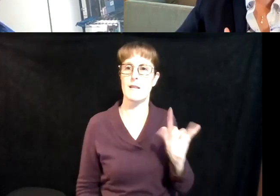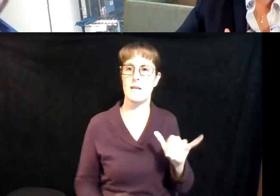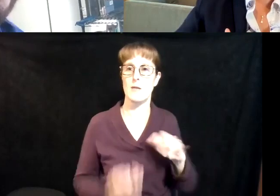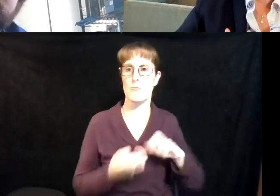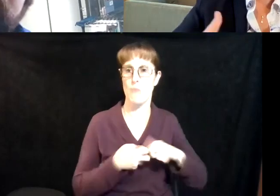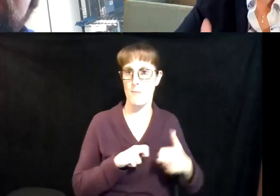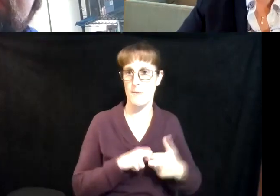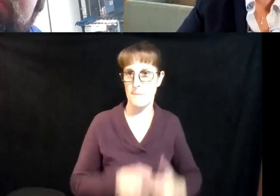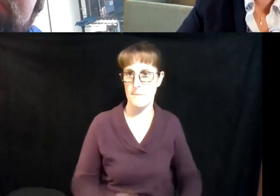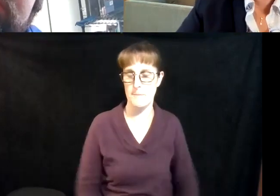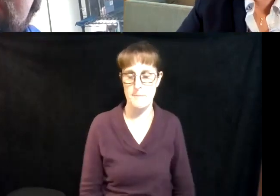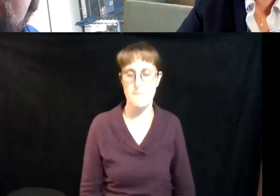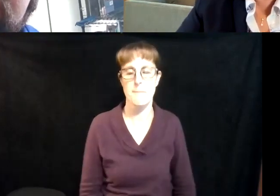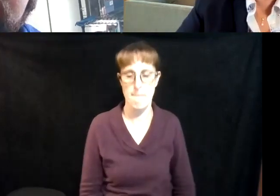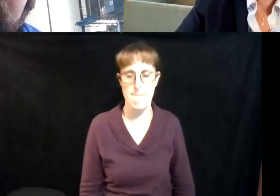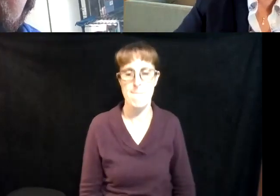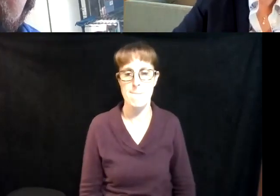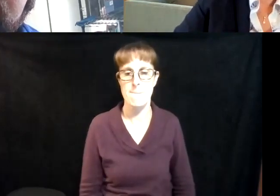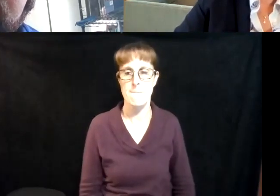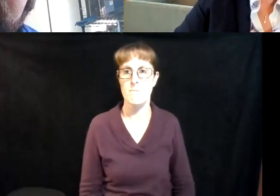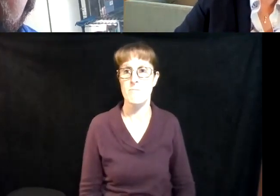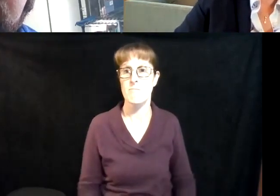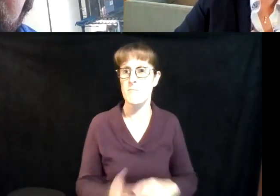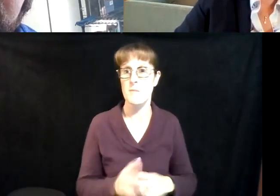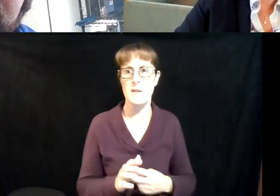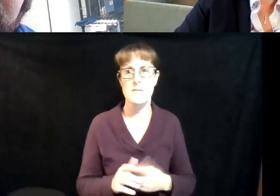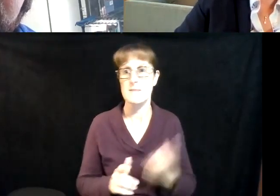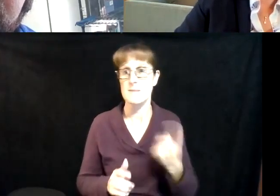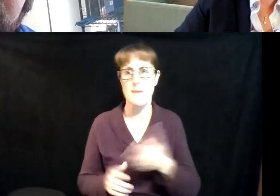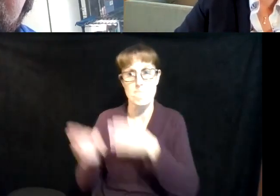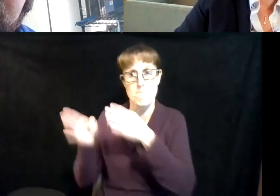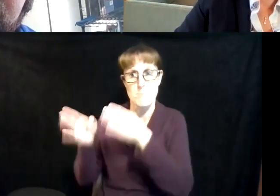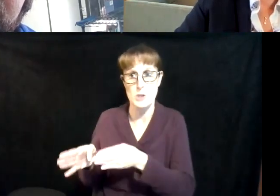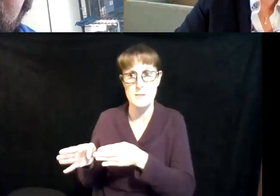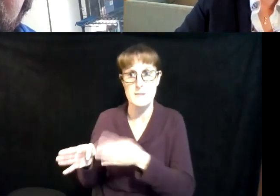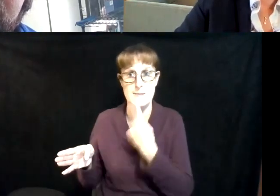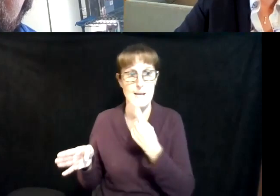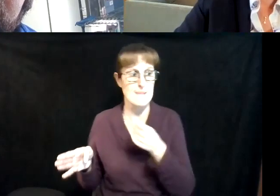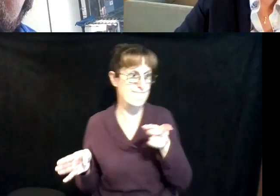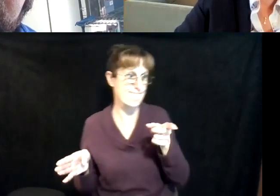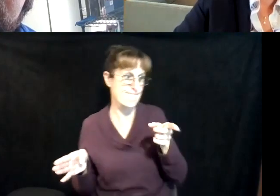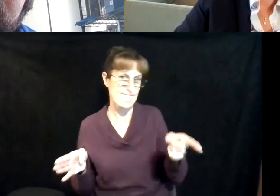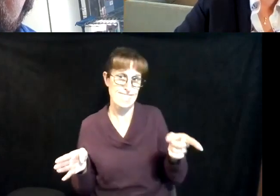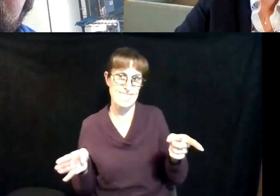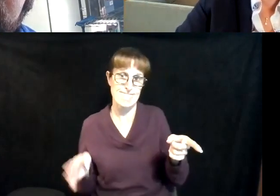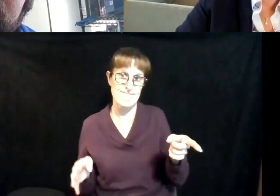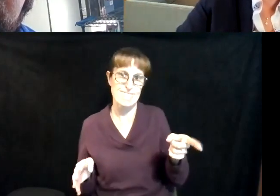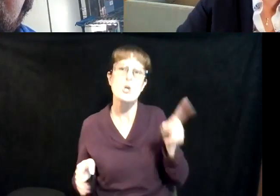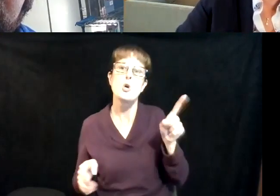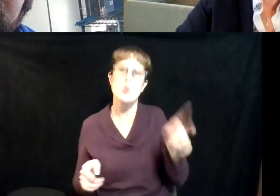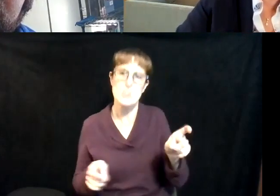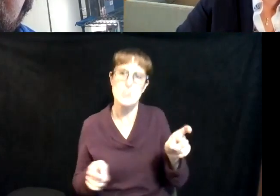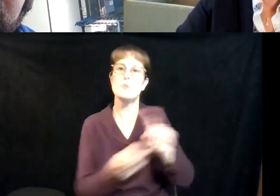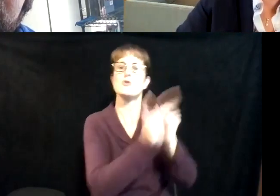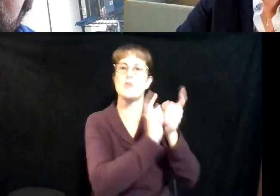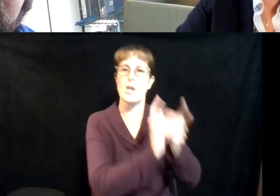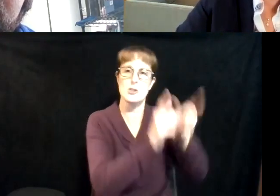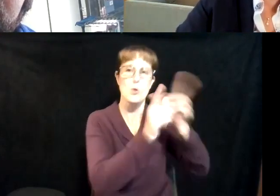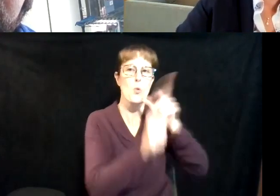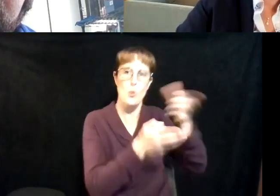insisting that another person become someone different than who they are.